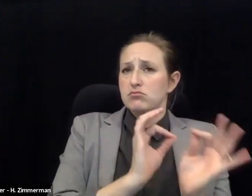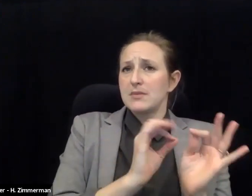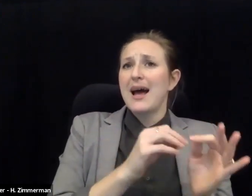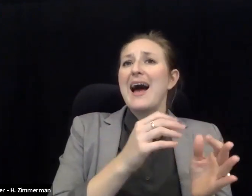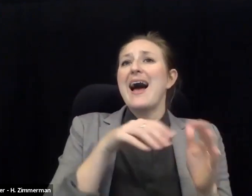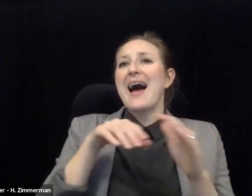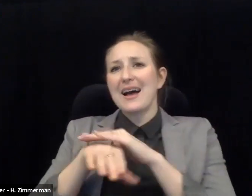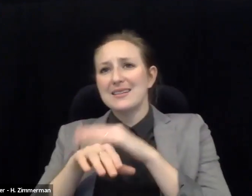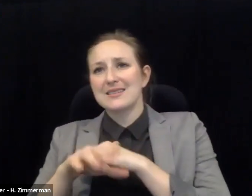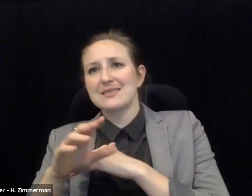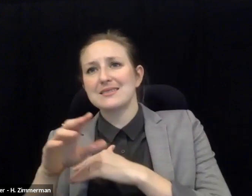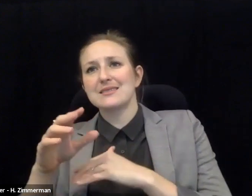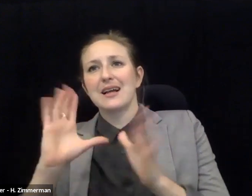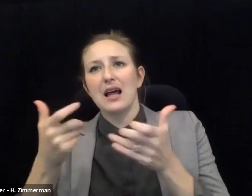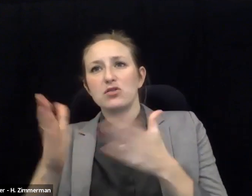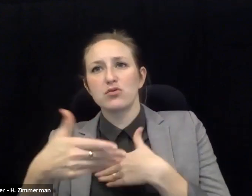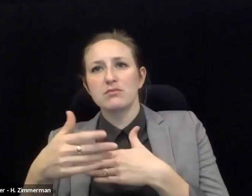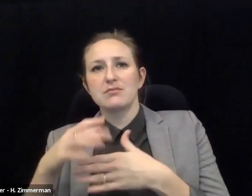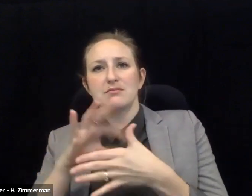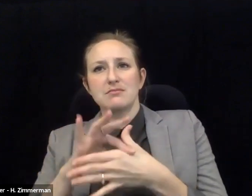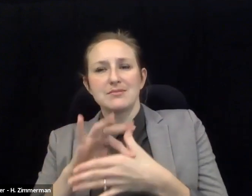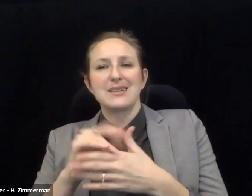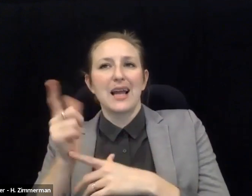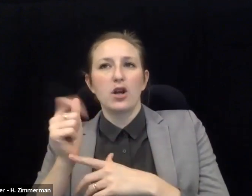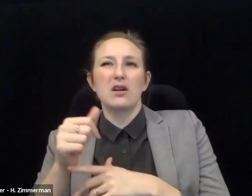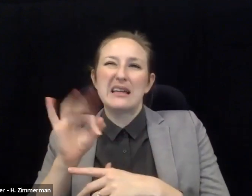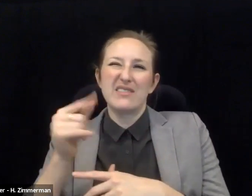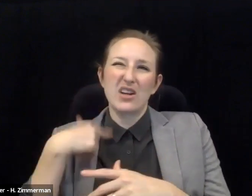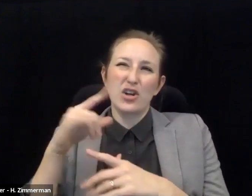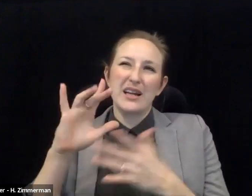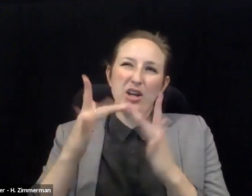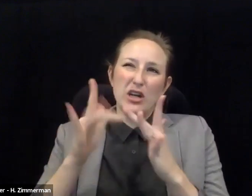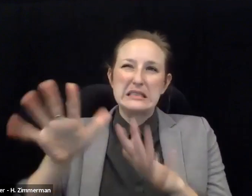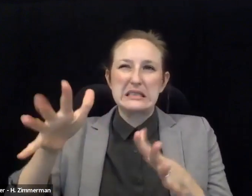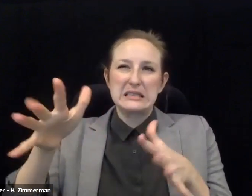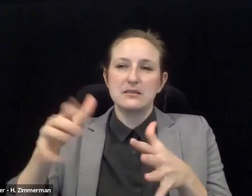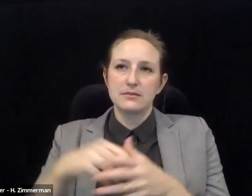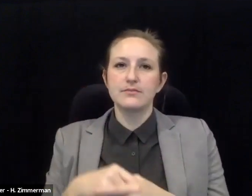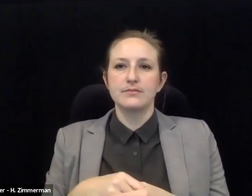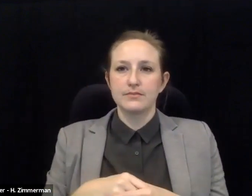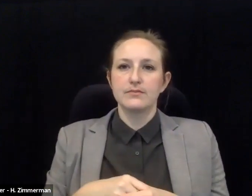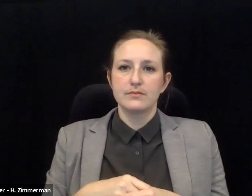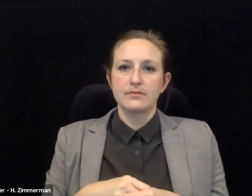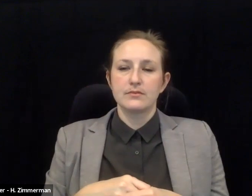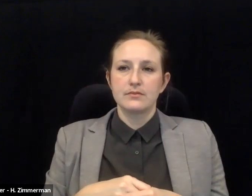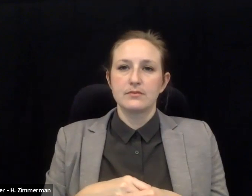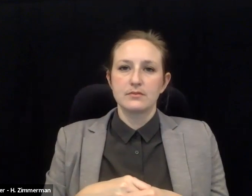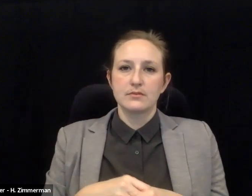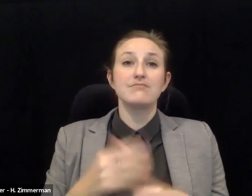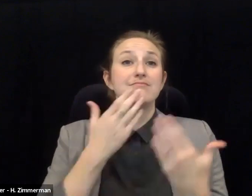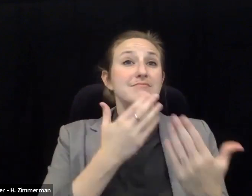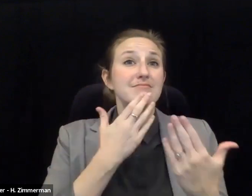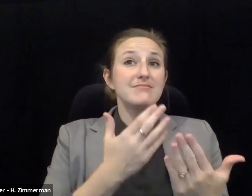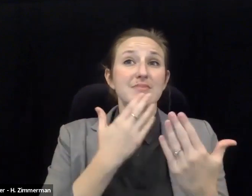for those spotty internet connection. Justin Harford: Thank you. Thank you. Becca.